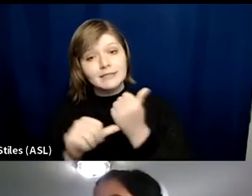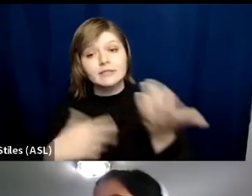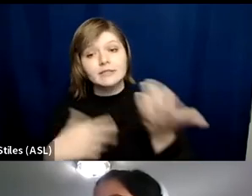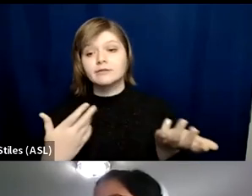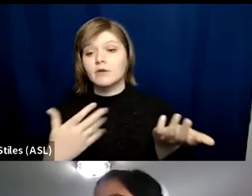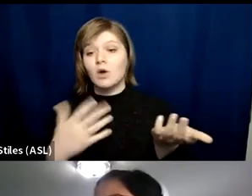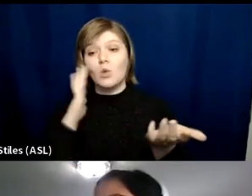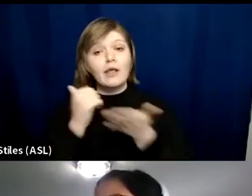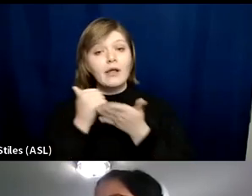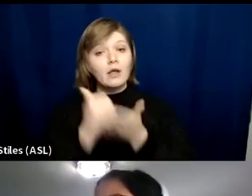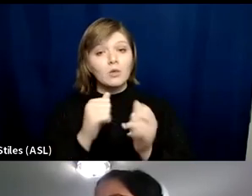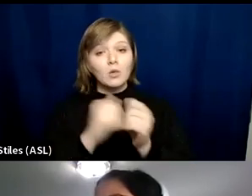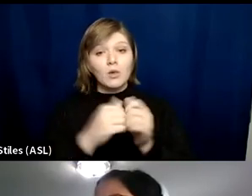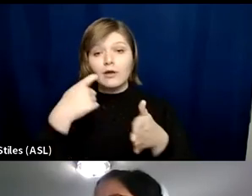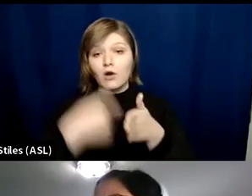These are really great takeaways.